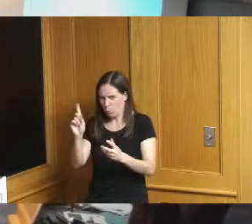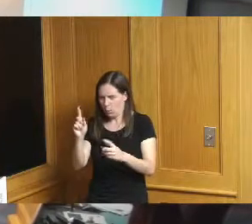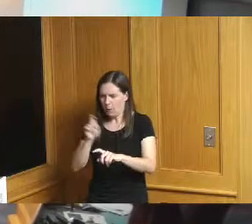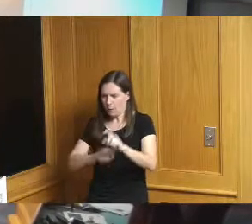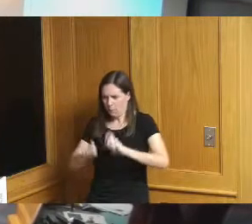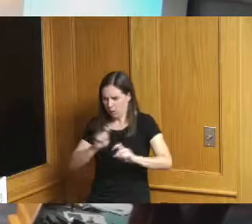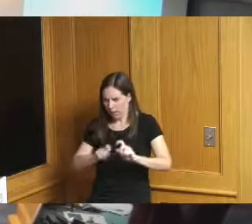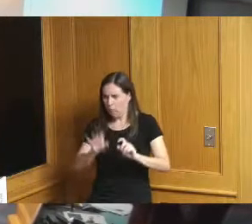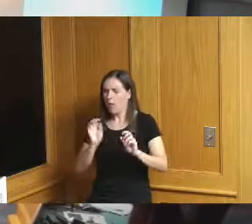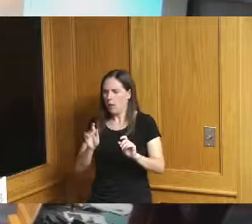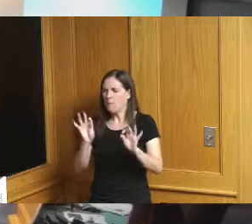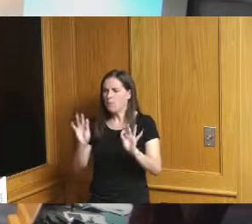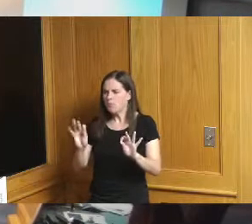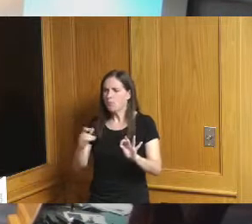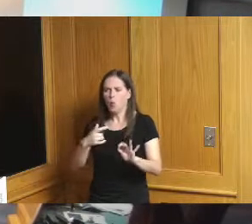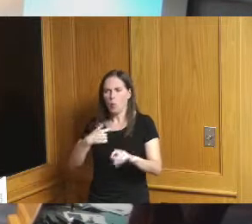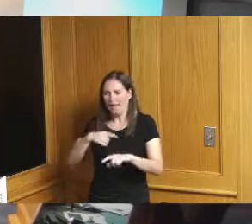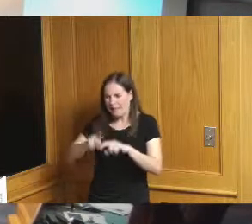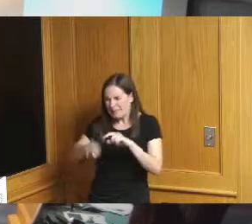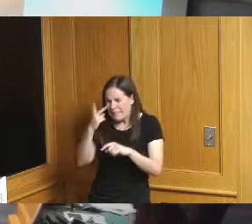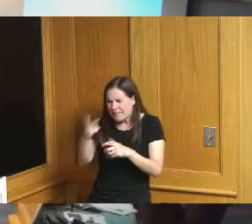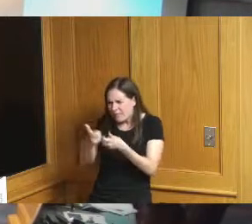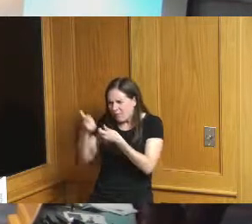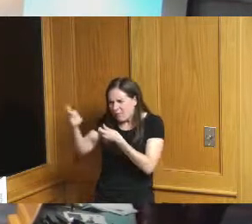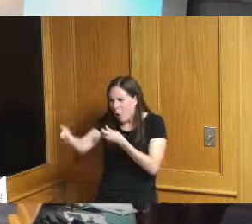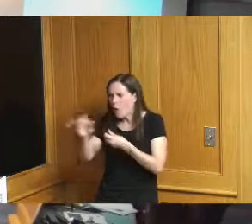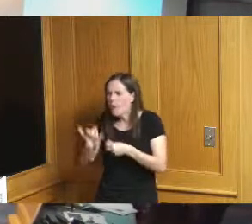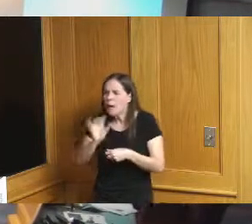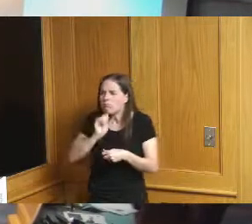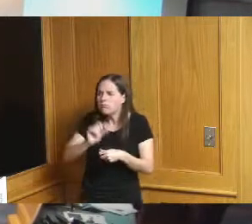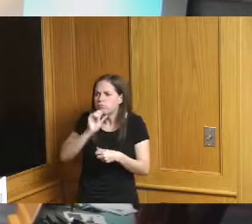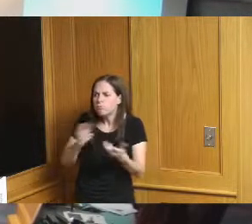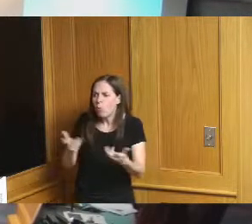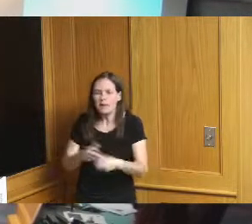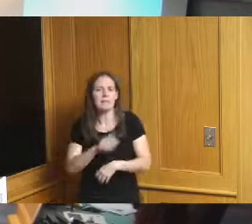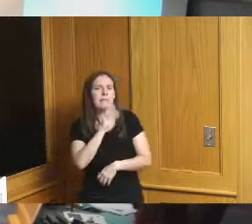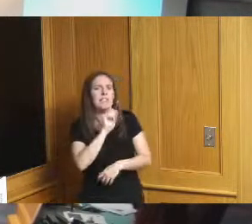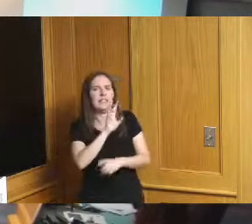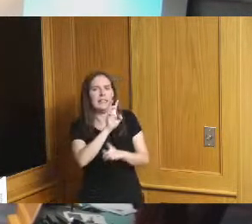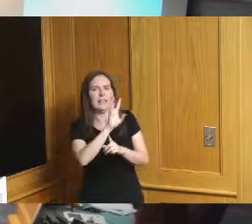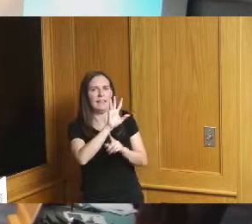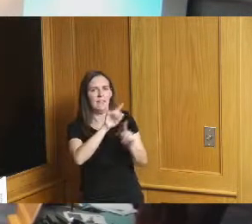so i can't see that far what is that age demographic 65 to 69 and then Bridget